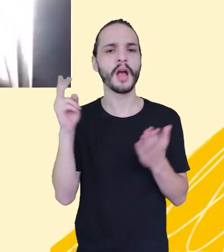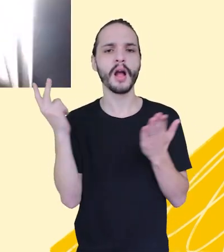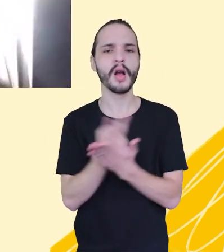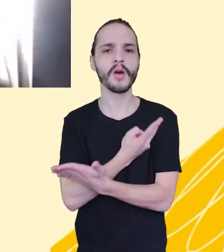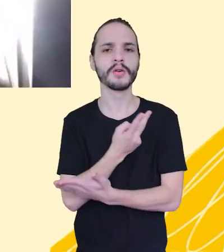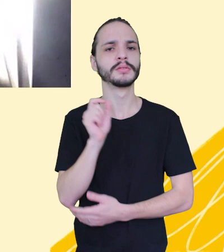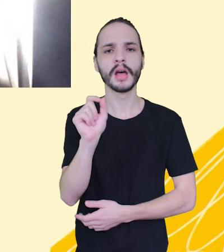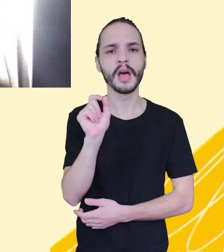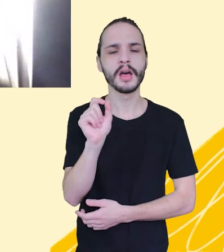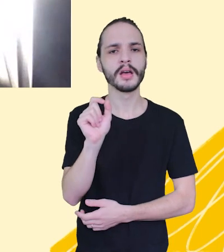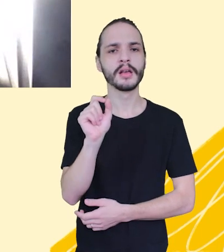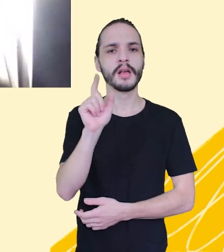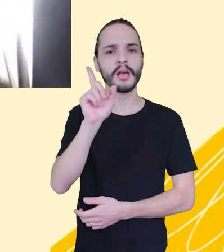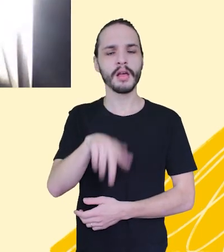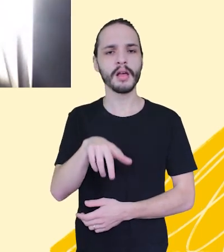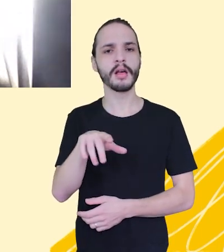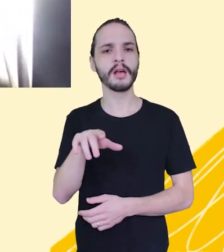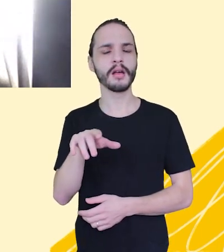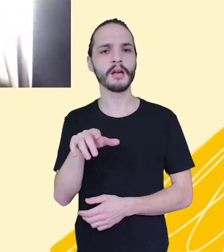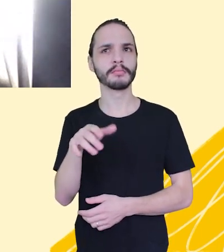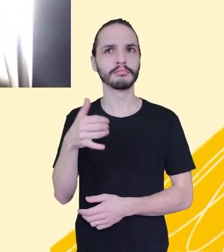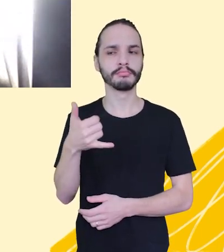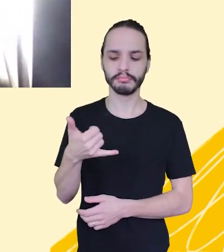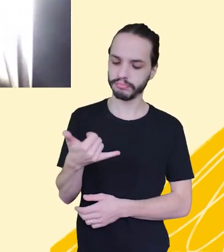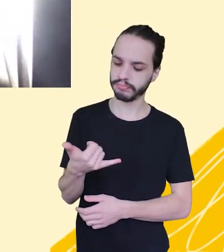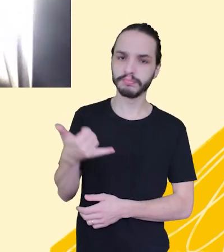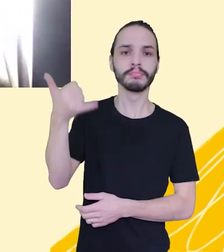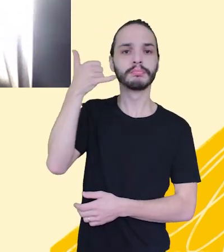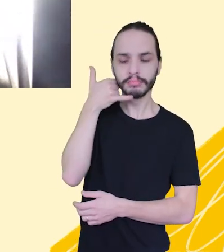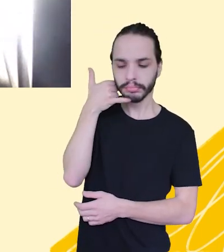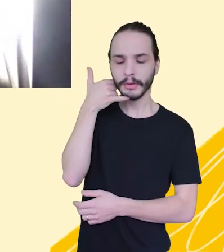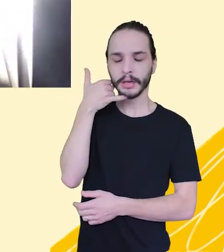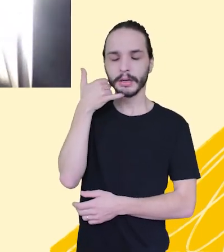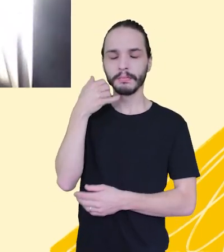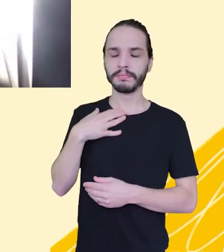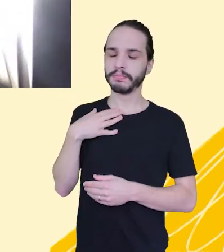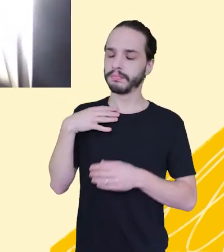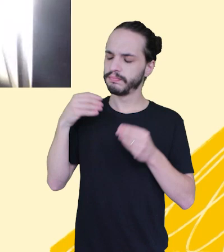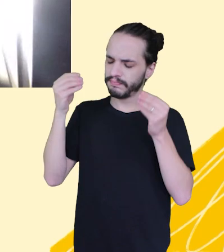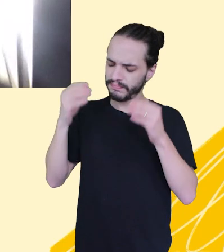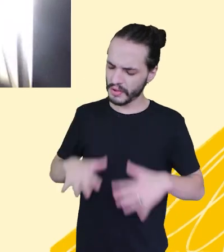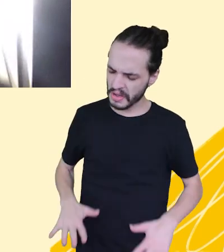He gets a call, he takes the phone, he breaks down, she sees it.